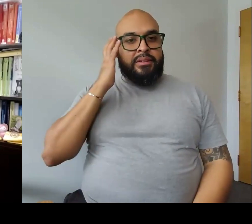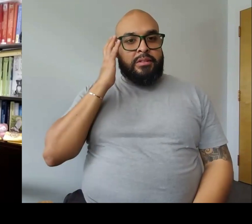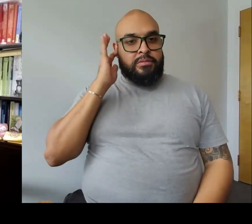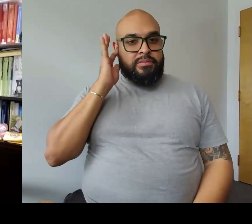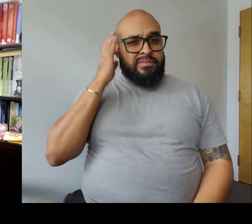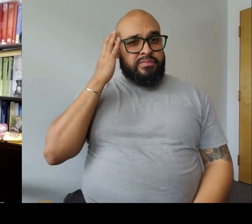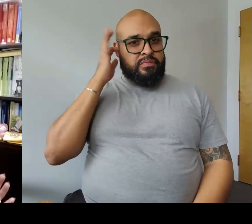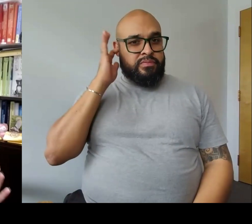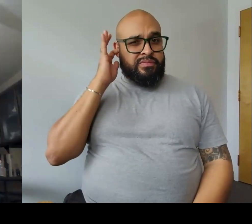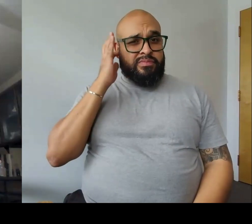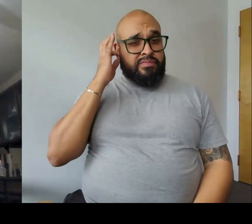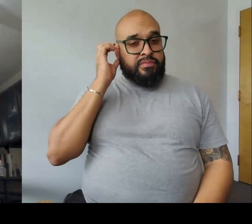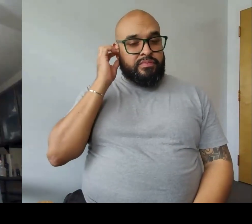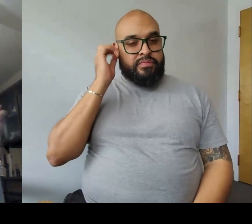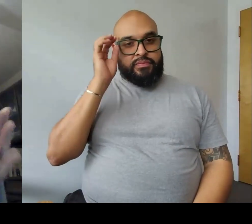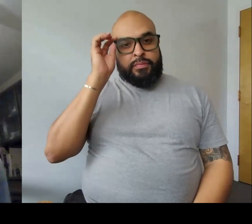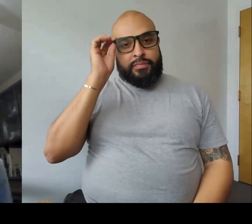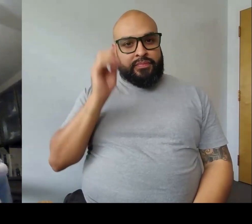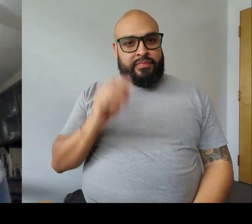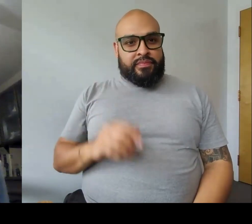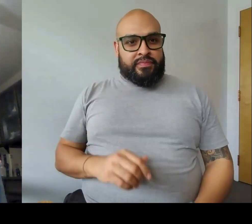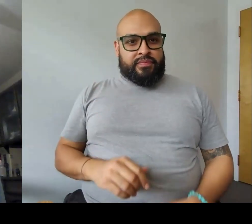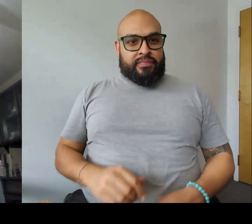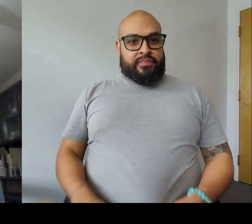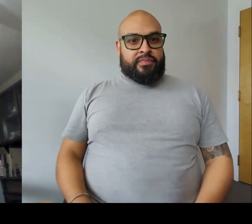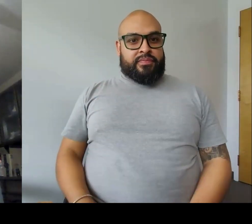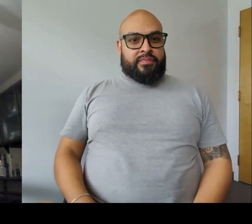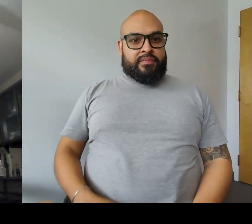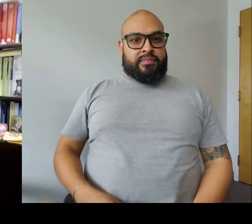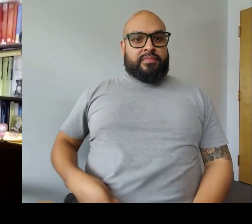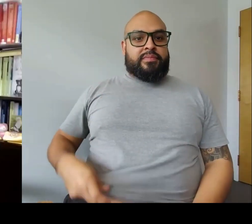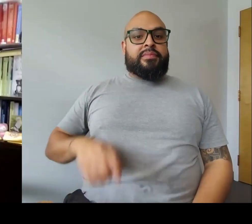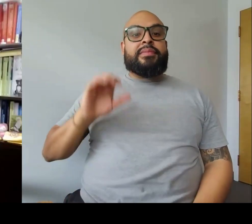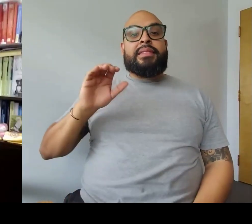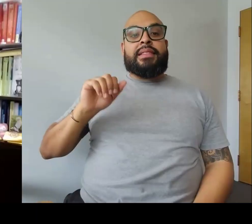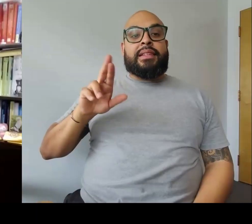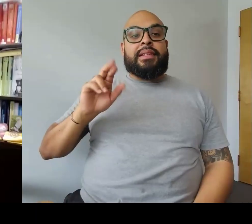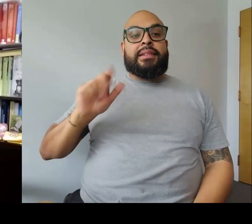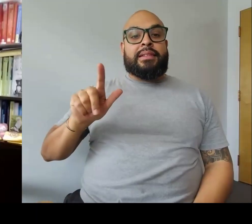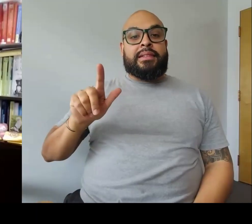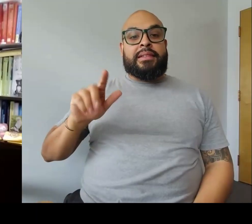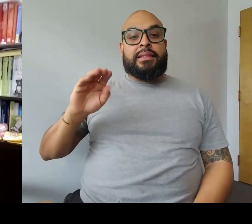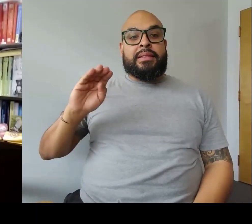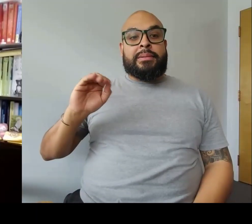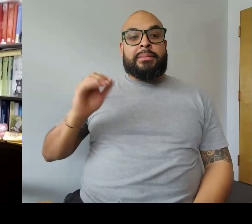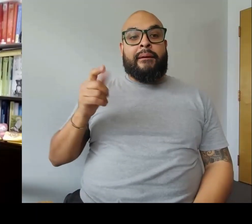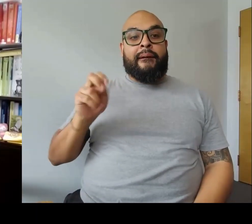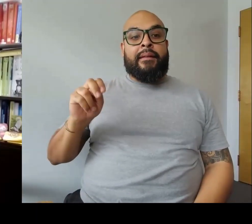Oh, sorry. I'm sorry. Meaghan Adams. Sorry. My bad. I was looking at the wrong document.